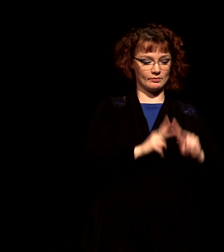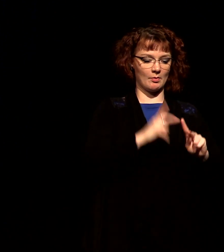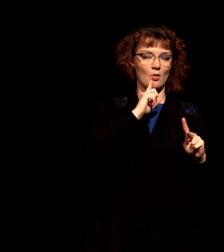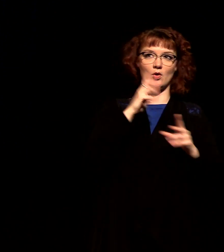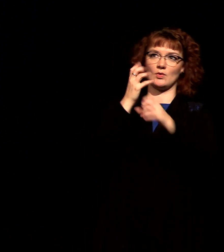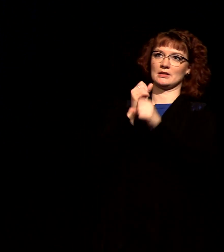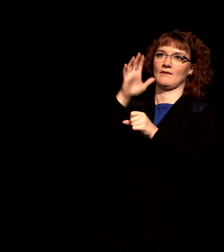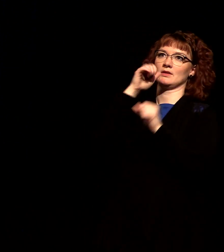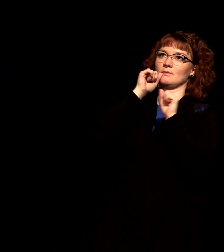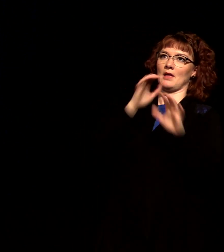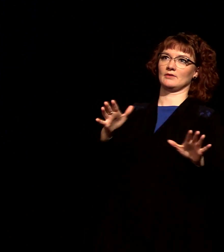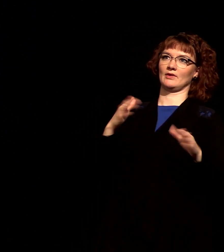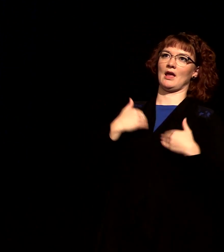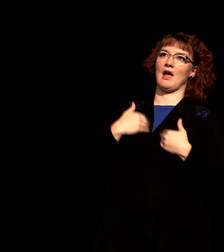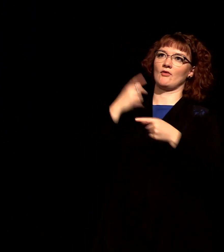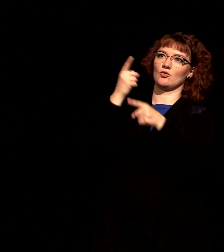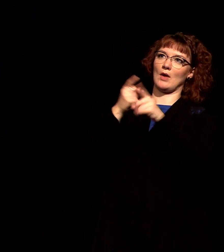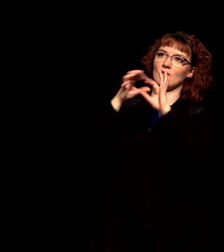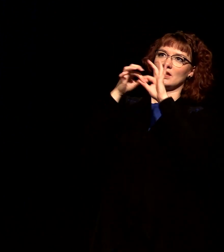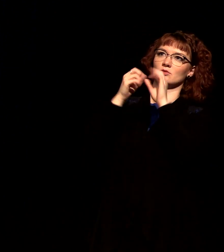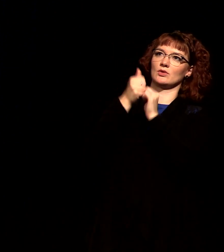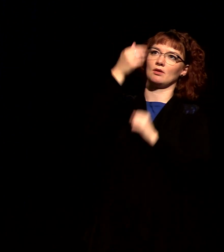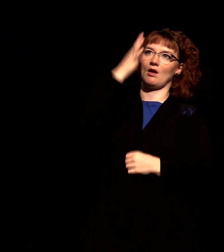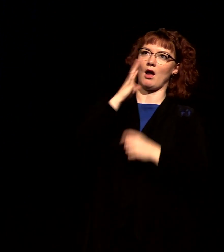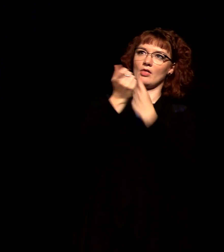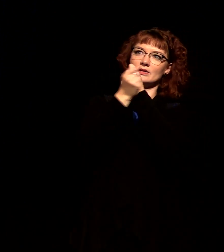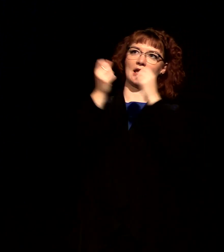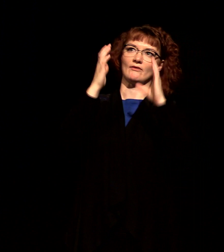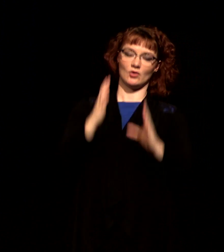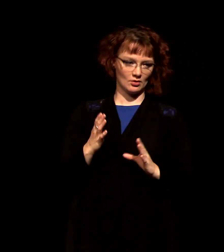have a right relationship with God their Savior, such people